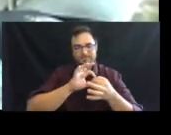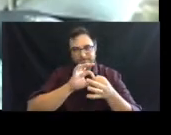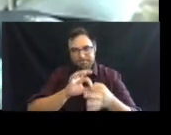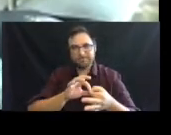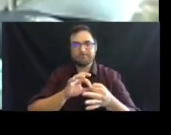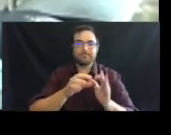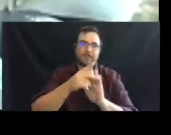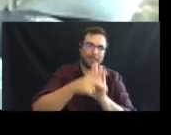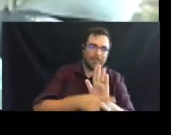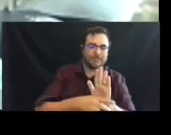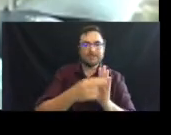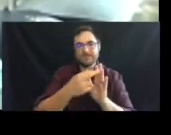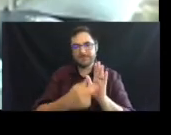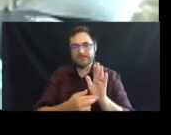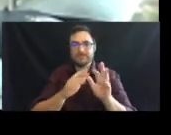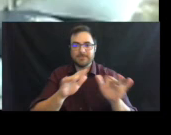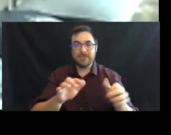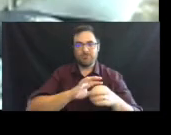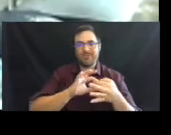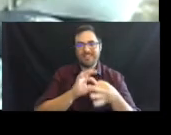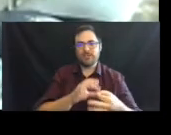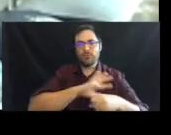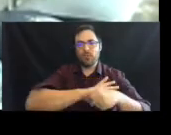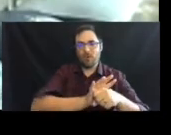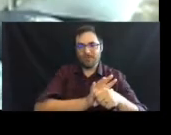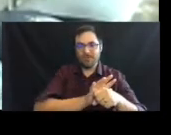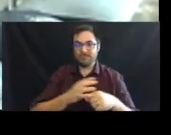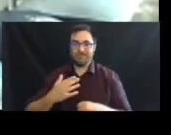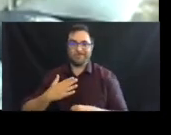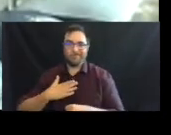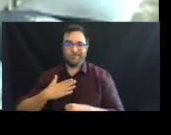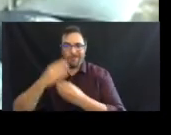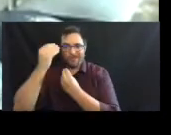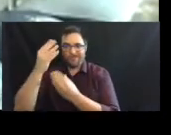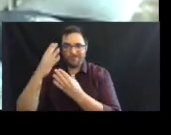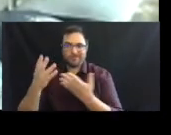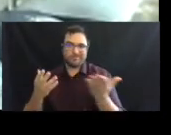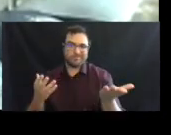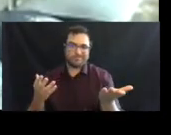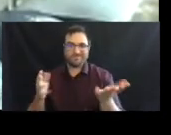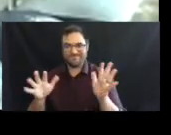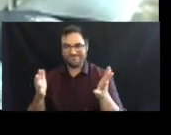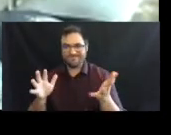policies, and so forth on COVID19. So I have just a few slides, but a lot of information for you.